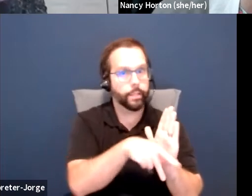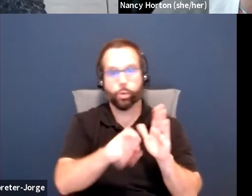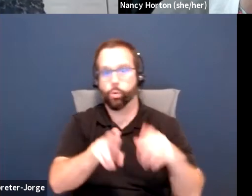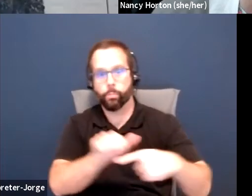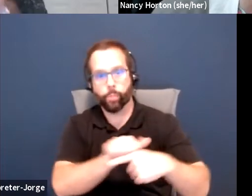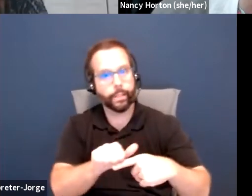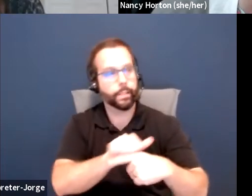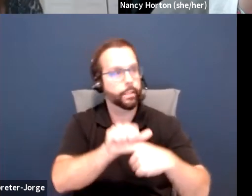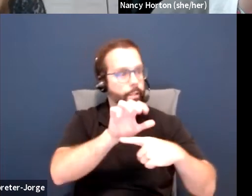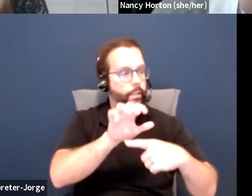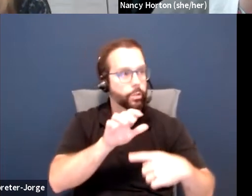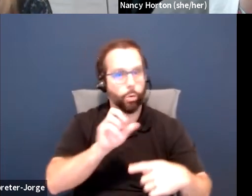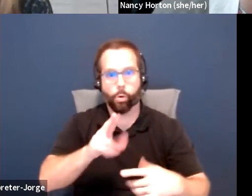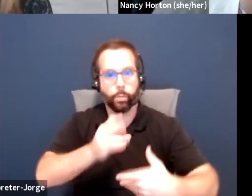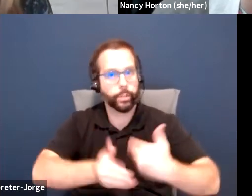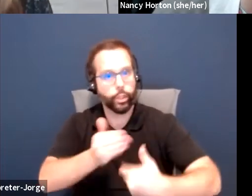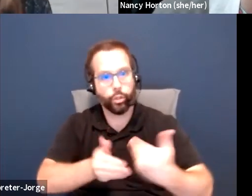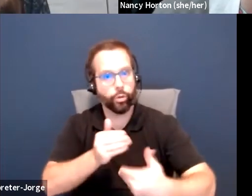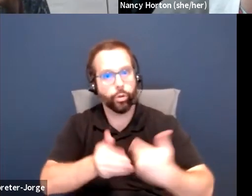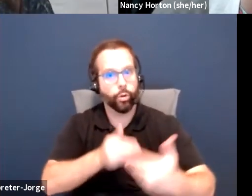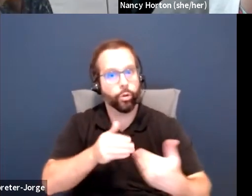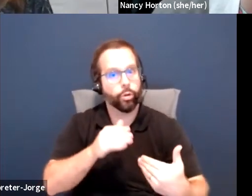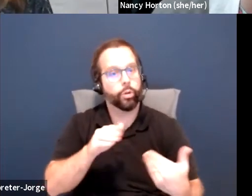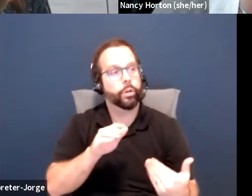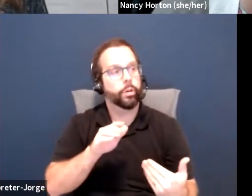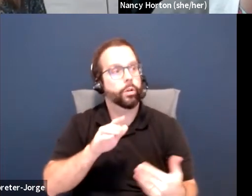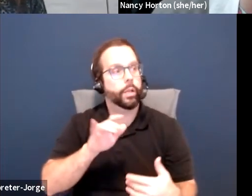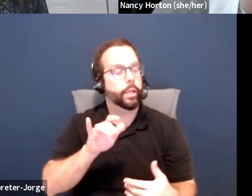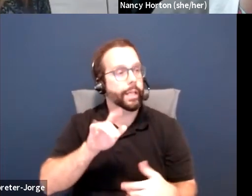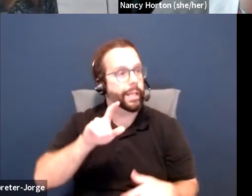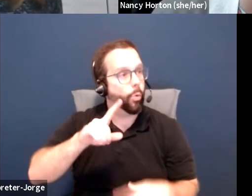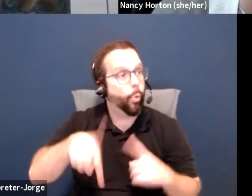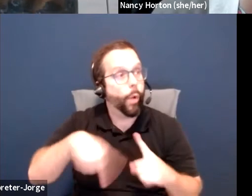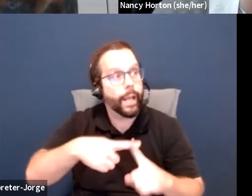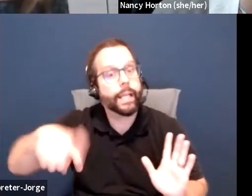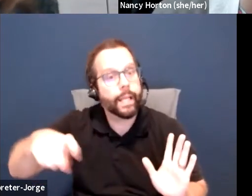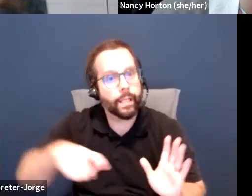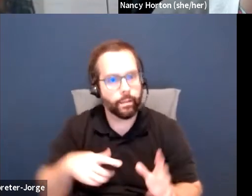Covered entities must make reasonable accommodations in policy,